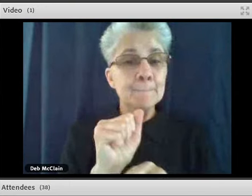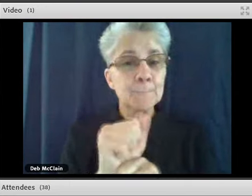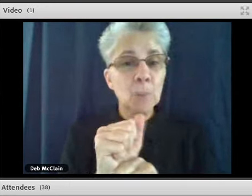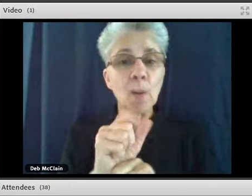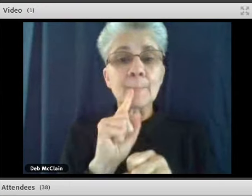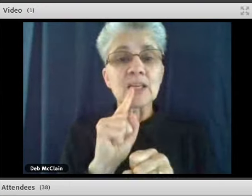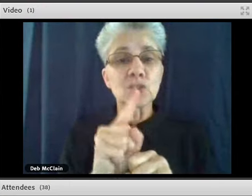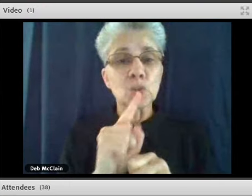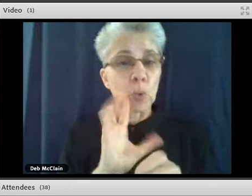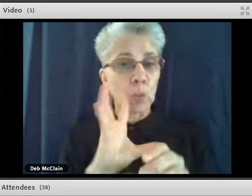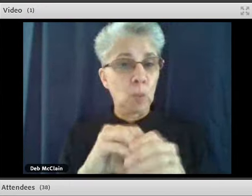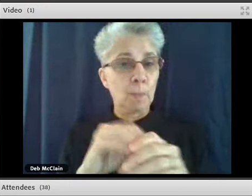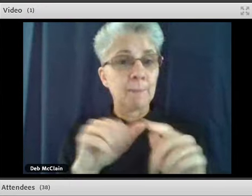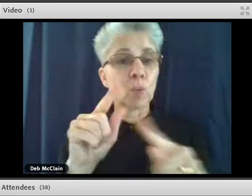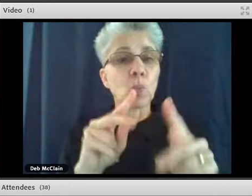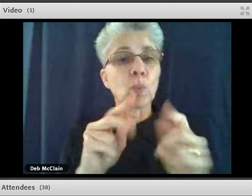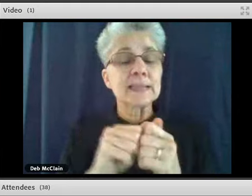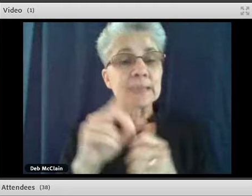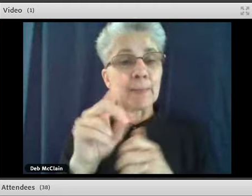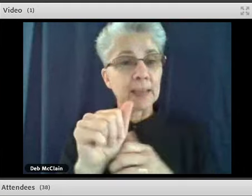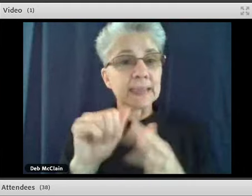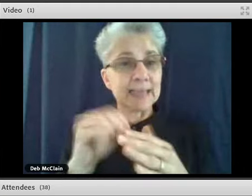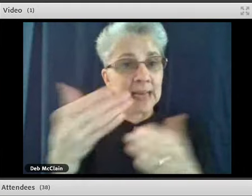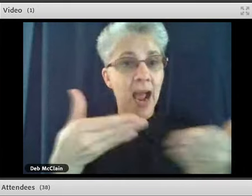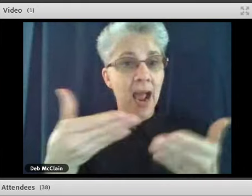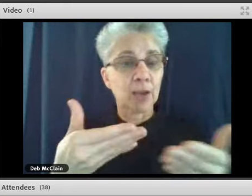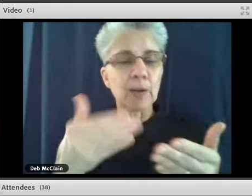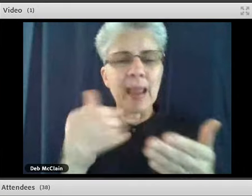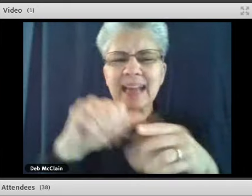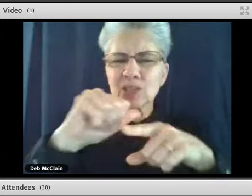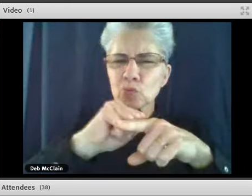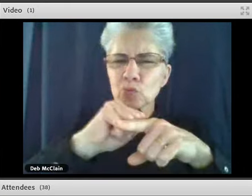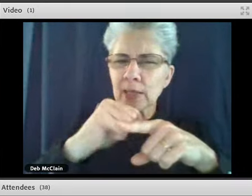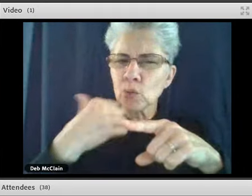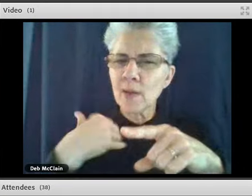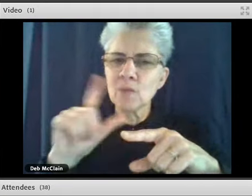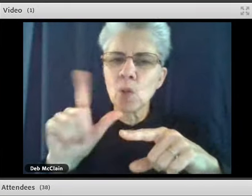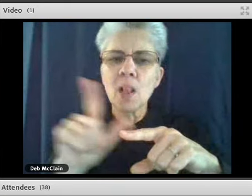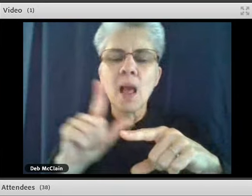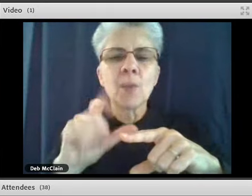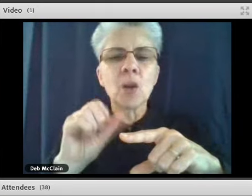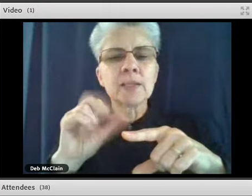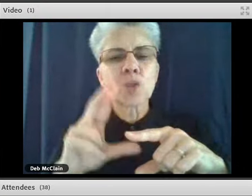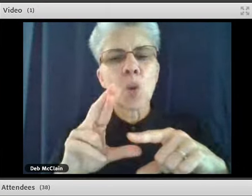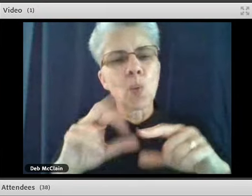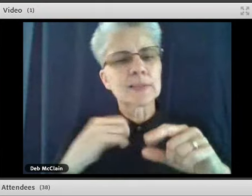You know, make sure you recruit people with disabilities. And any kind of training you have for librarians, or staff,